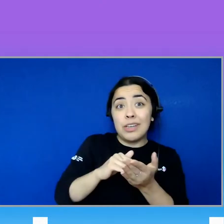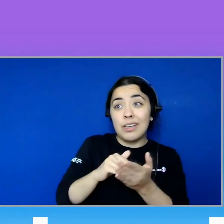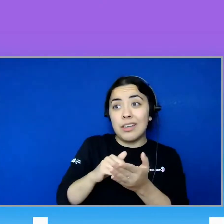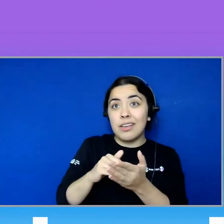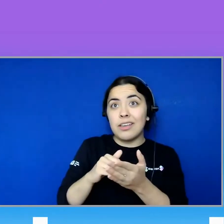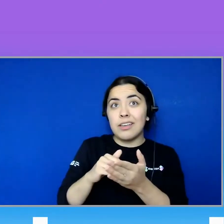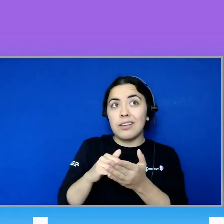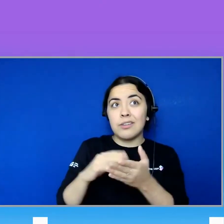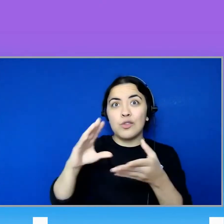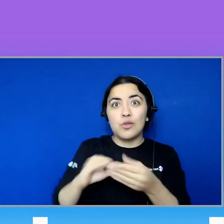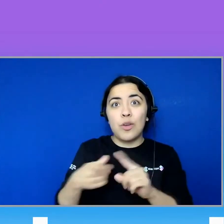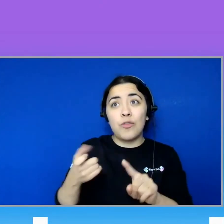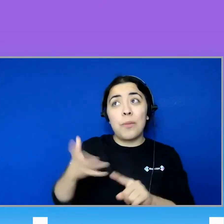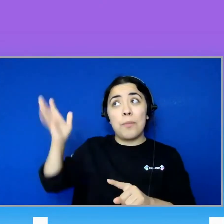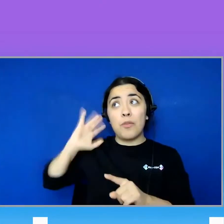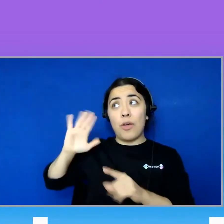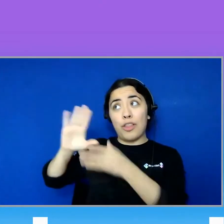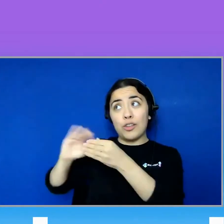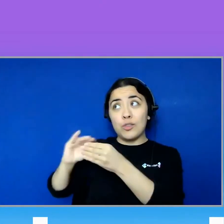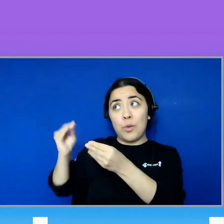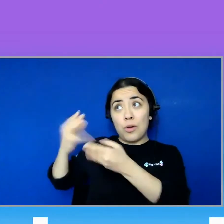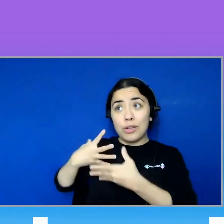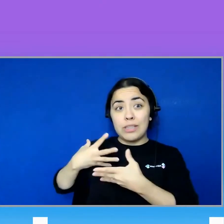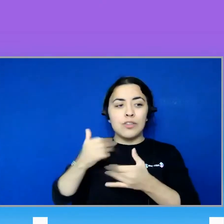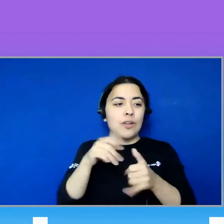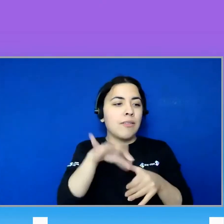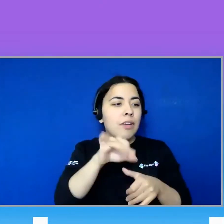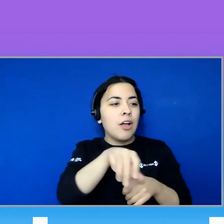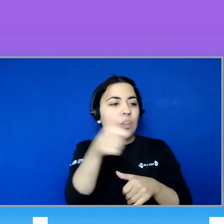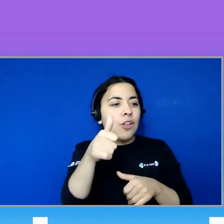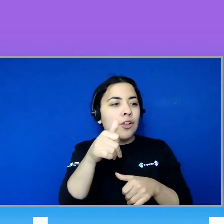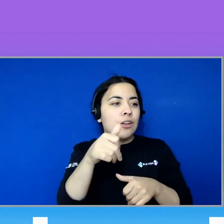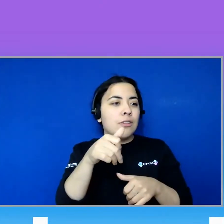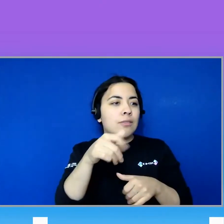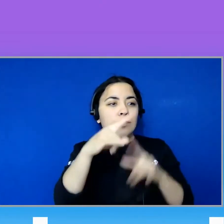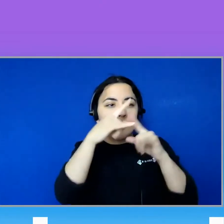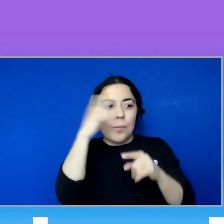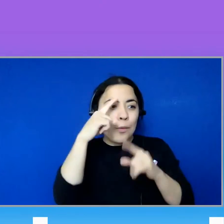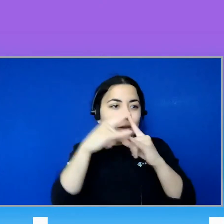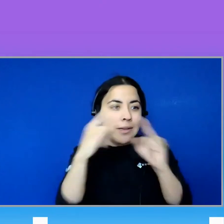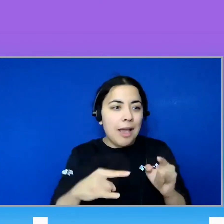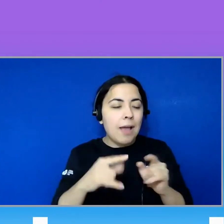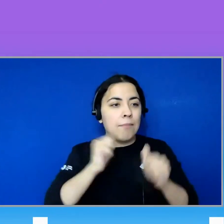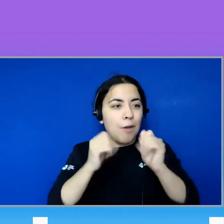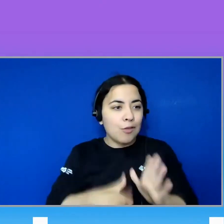of stories from people from the